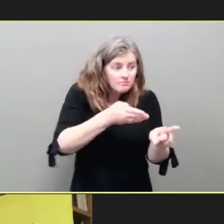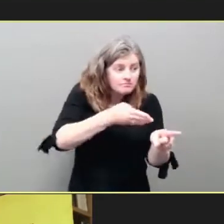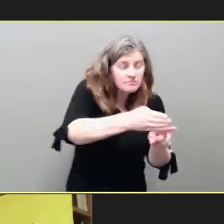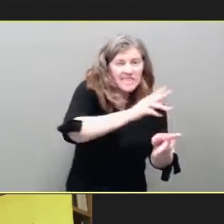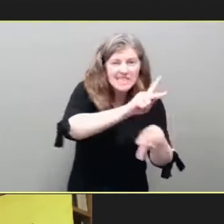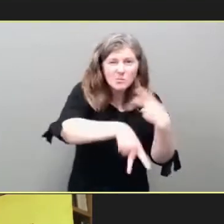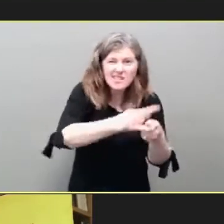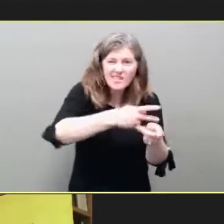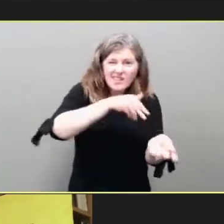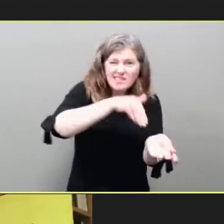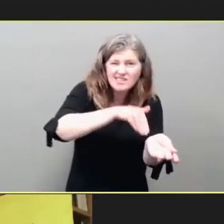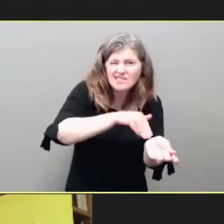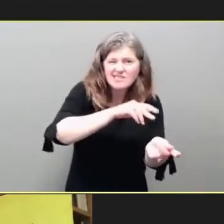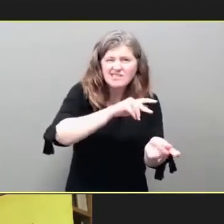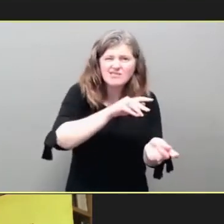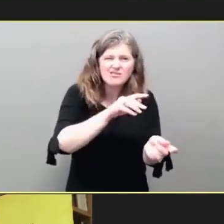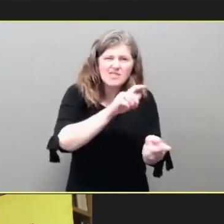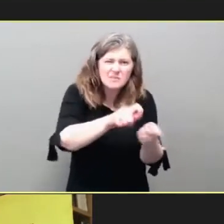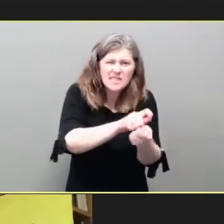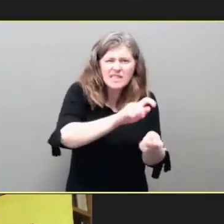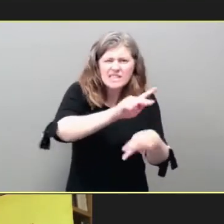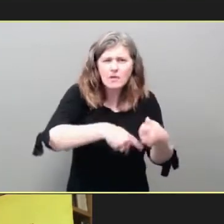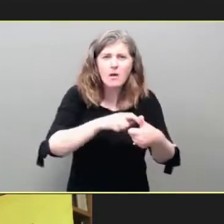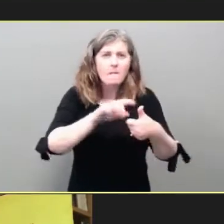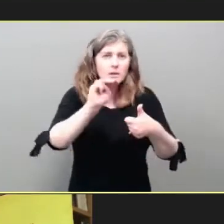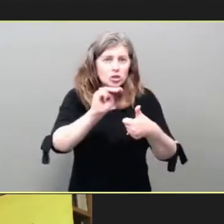like Madonna or J and J. Because as I understand those can be used in the